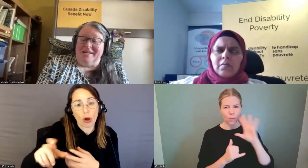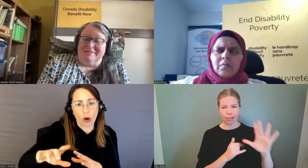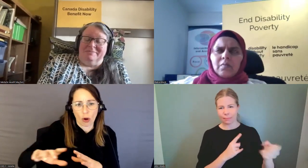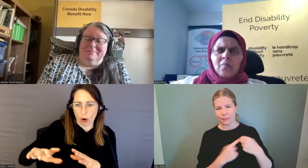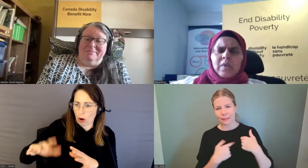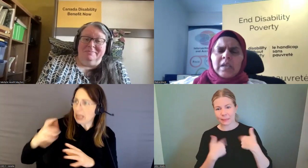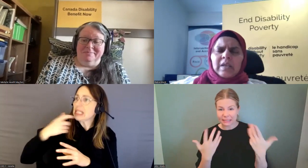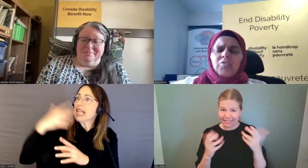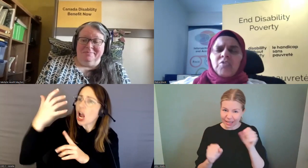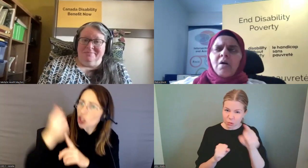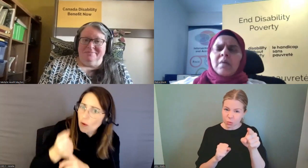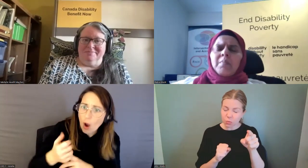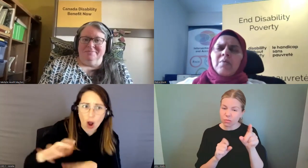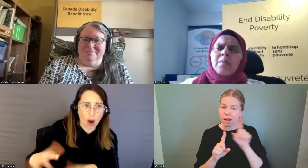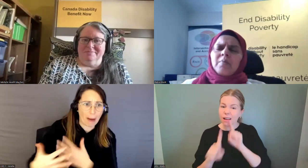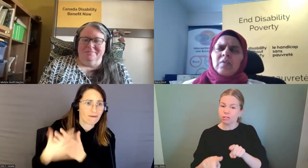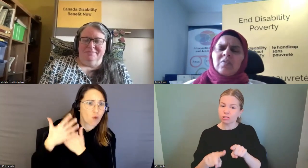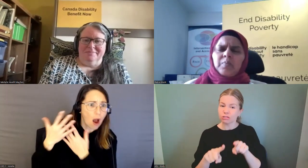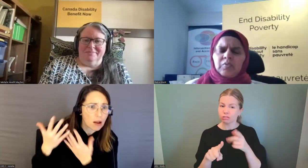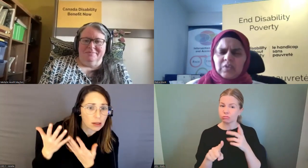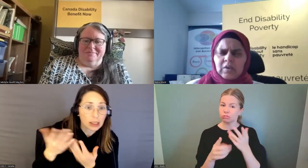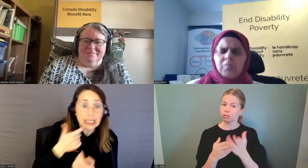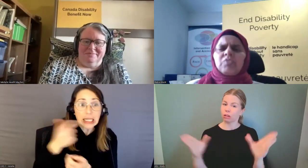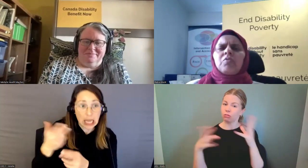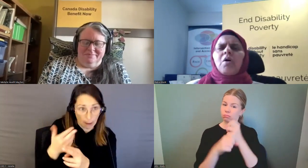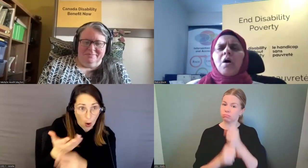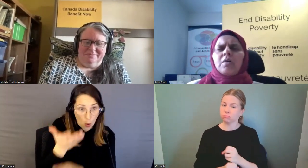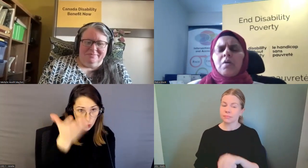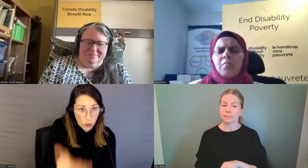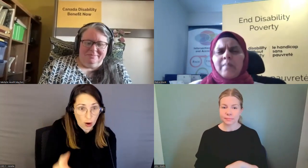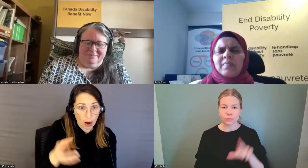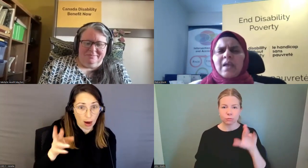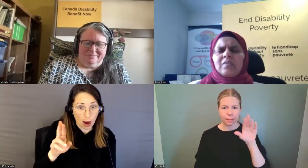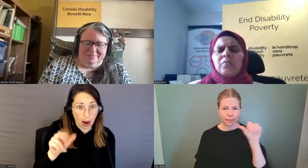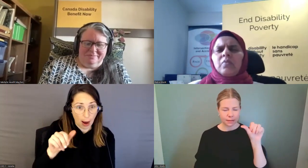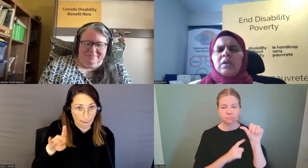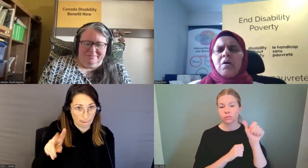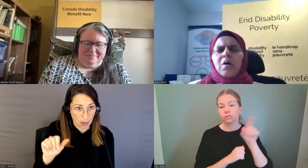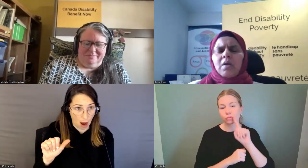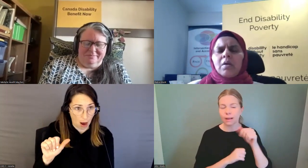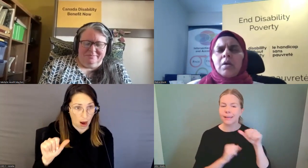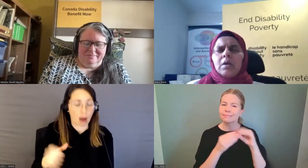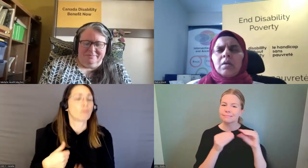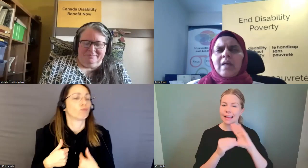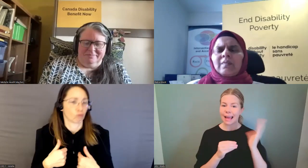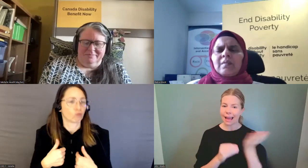Rabia: WE CAN TALK ABOUT OUR PRINCIPLES HERE THAT ARE ON OUR WEBSITE AND THAT IS THE